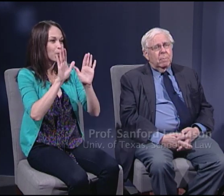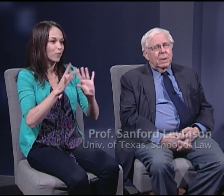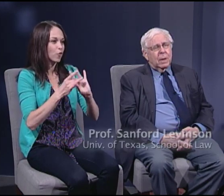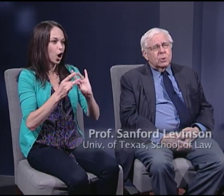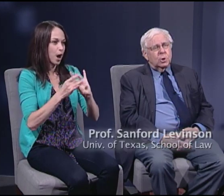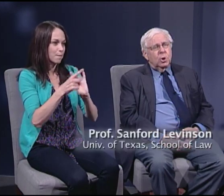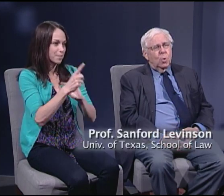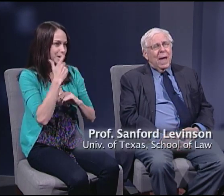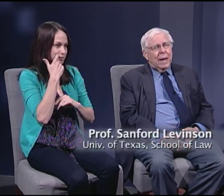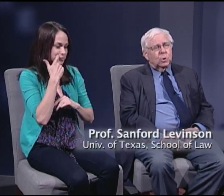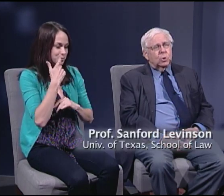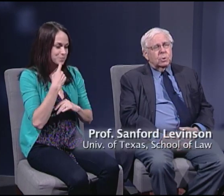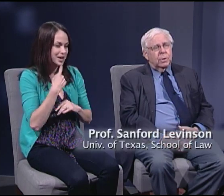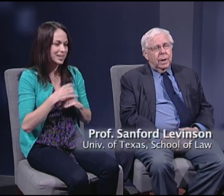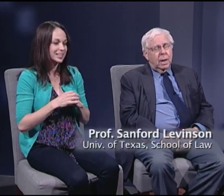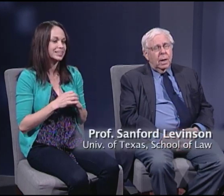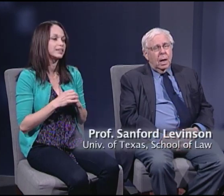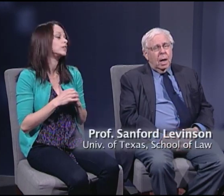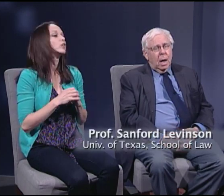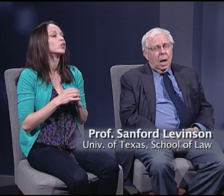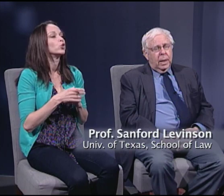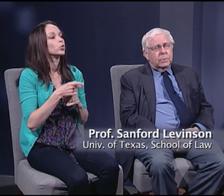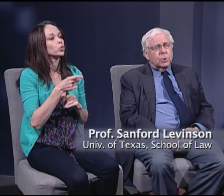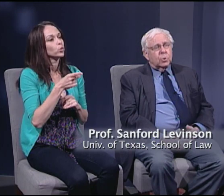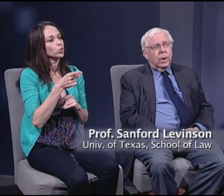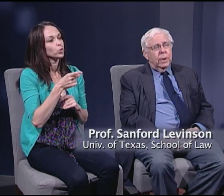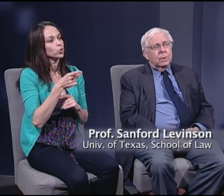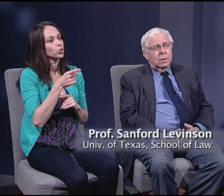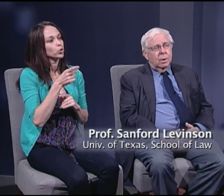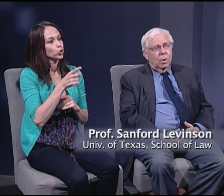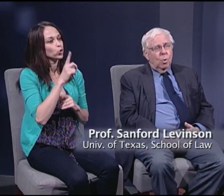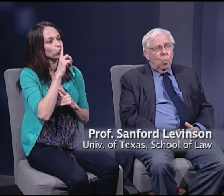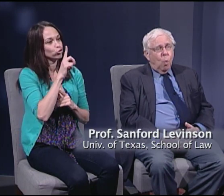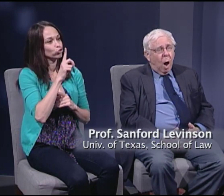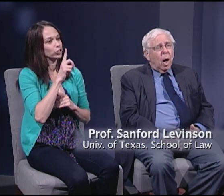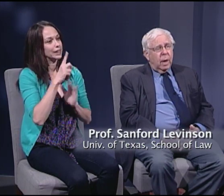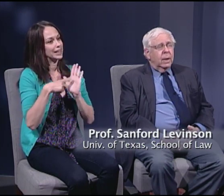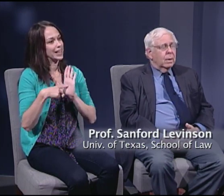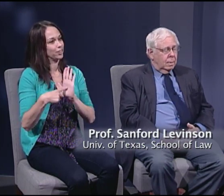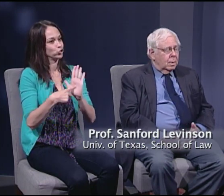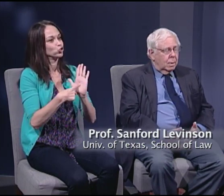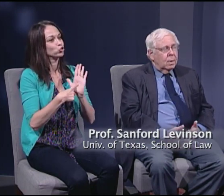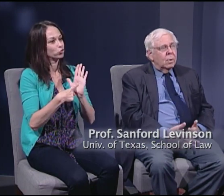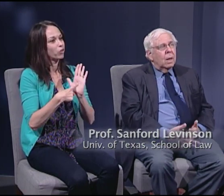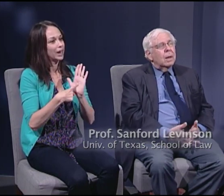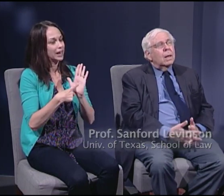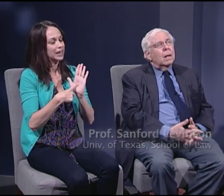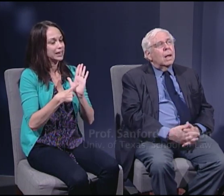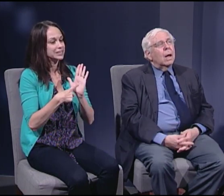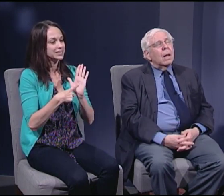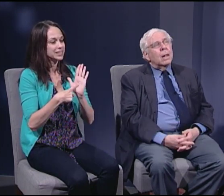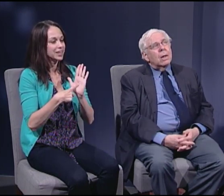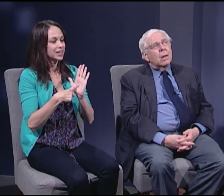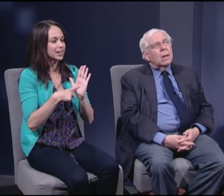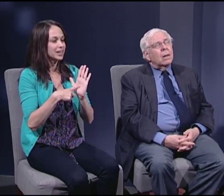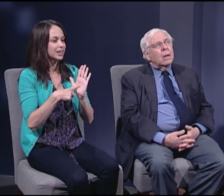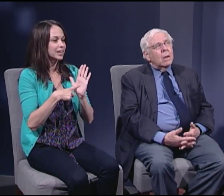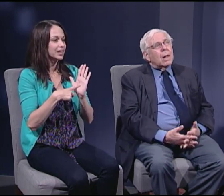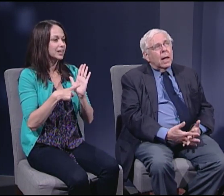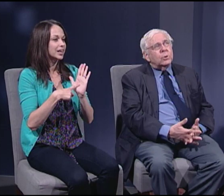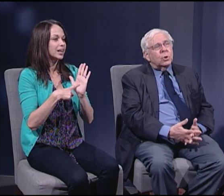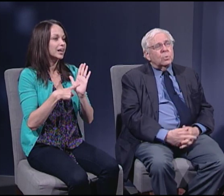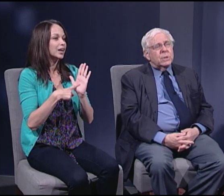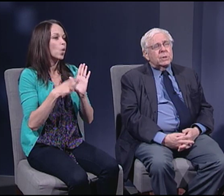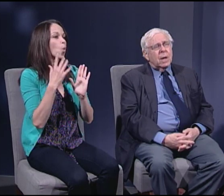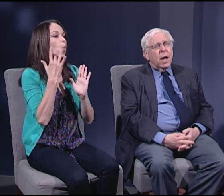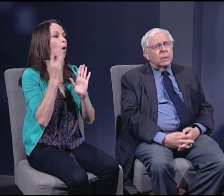because you actually-- it was straight why I chose this title